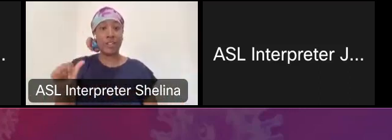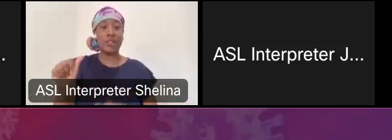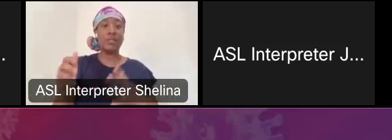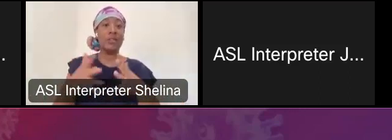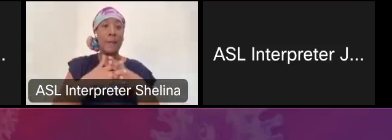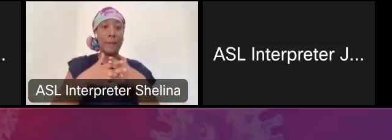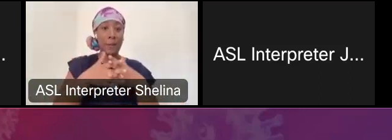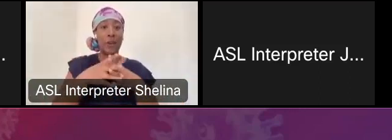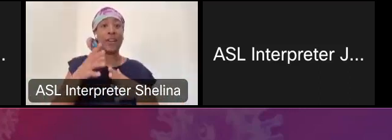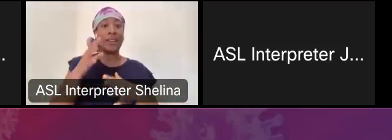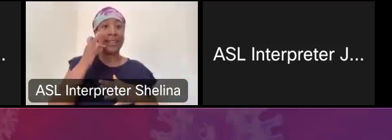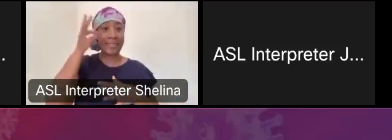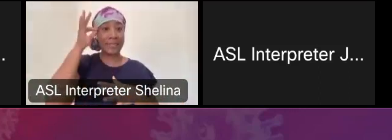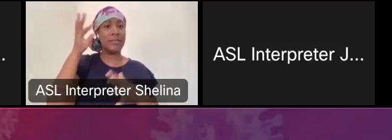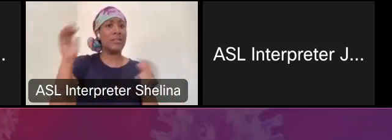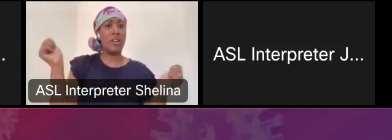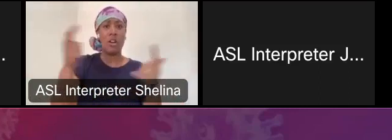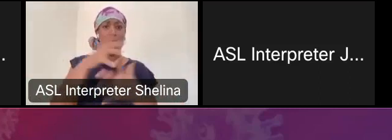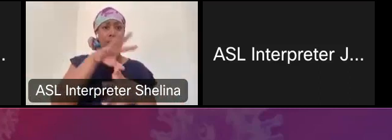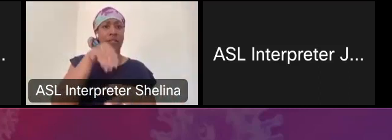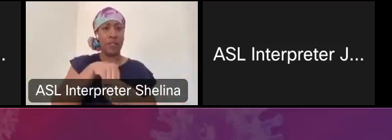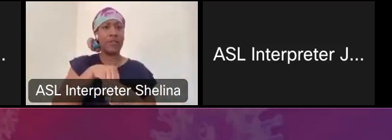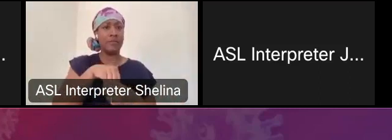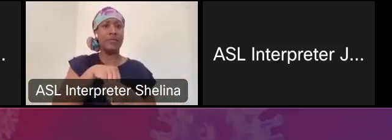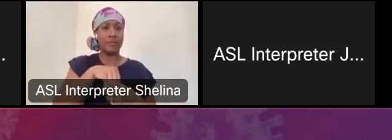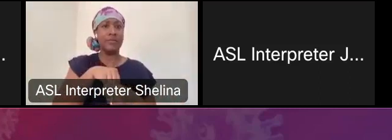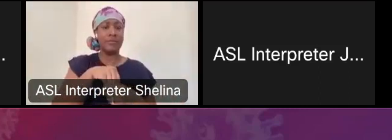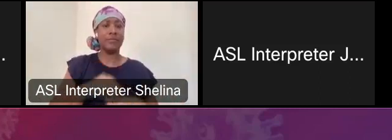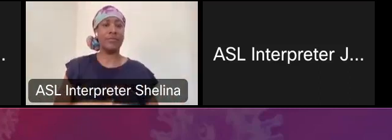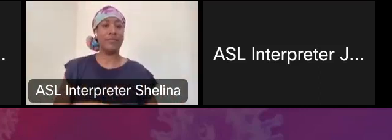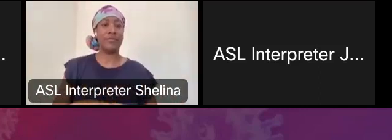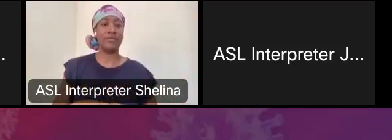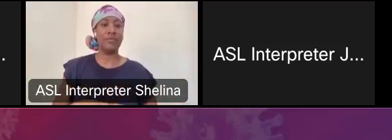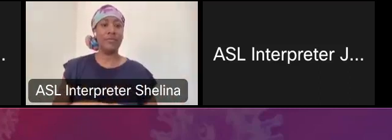Participated in the clinical studies next.